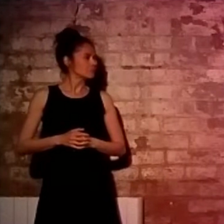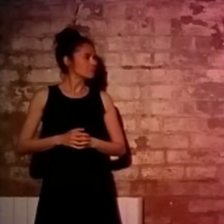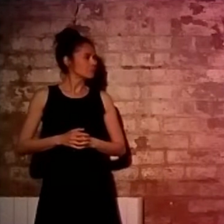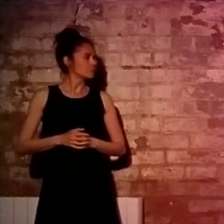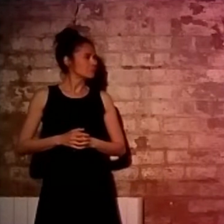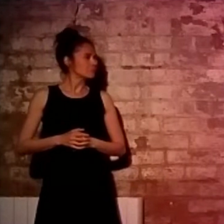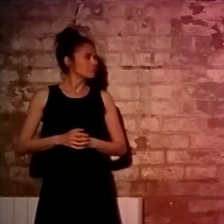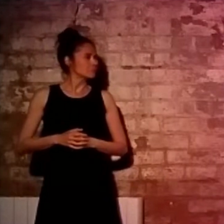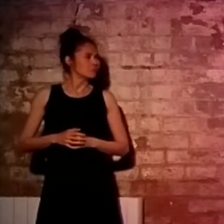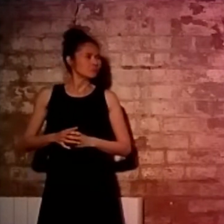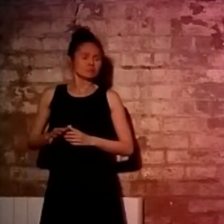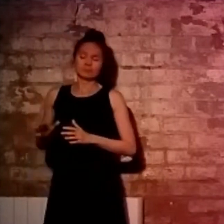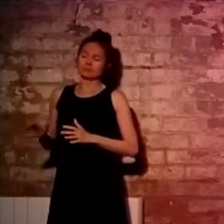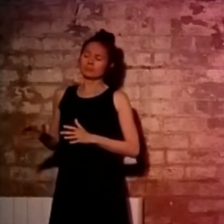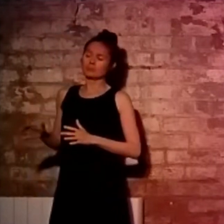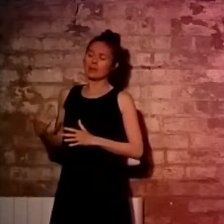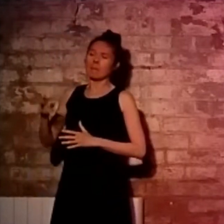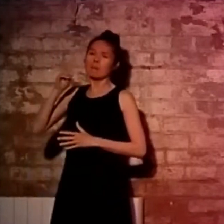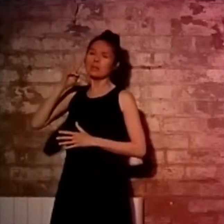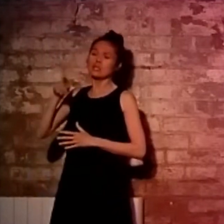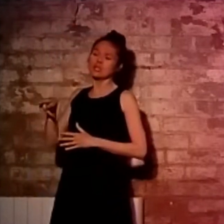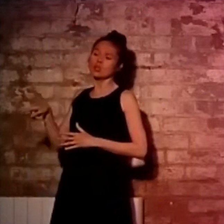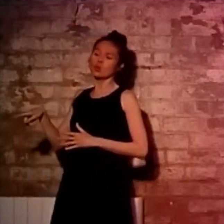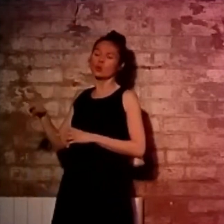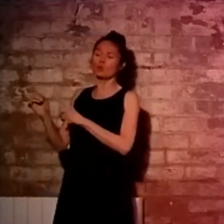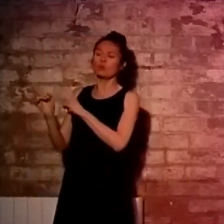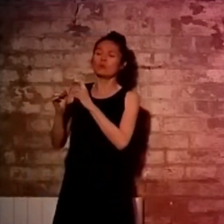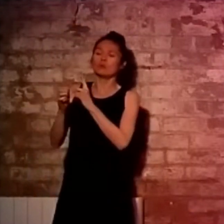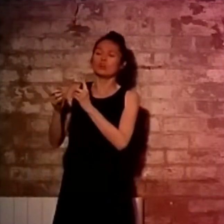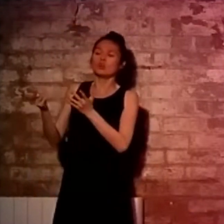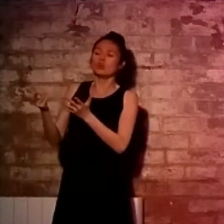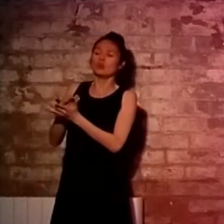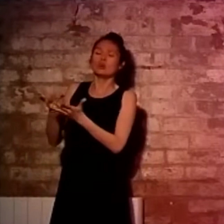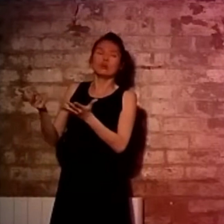Saw I thou; with Hector. MUFFLED SOUND